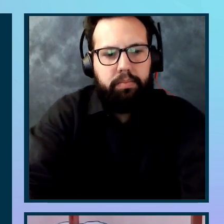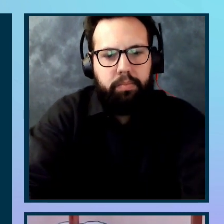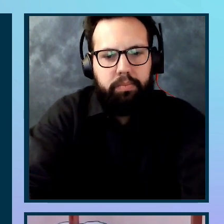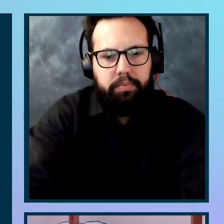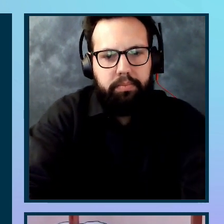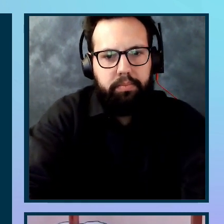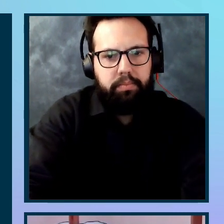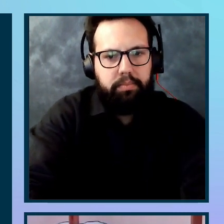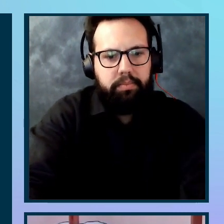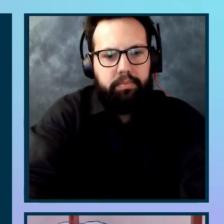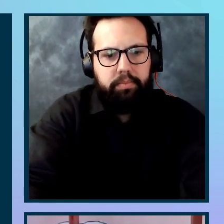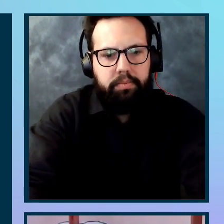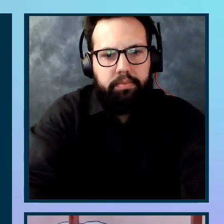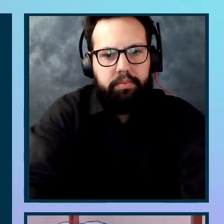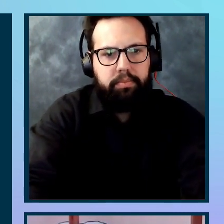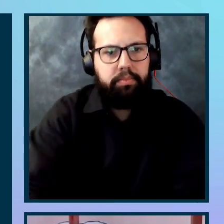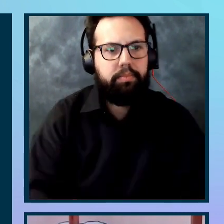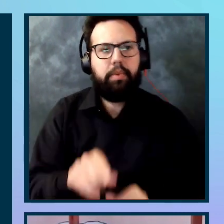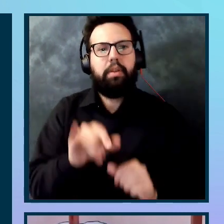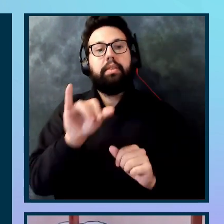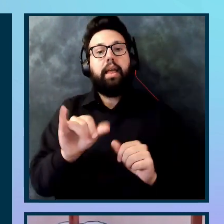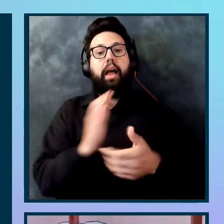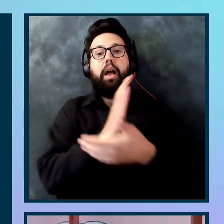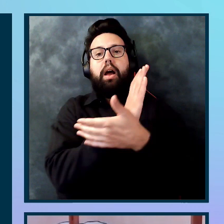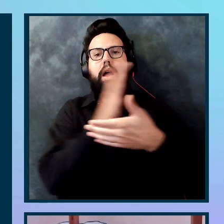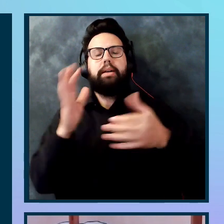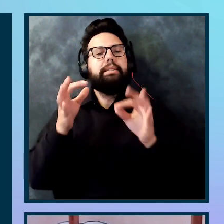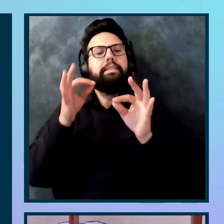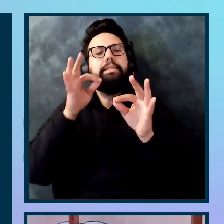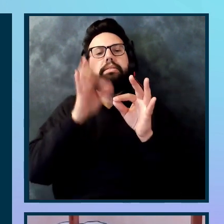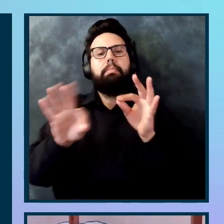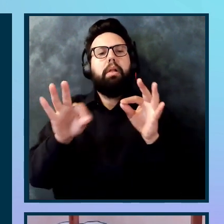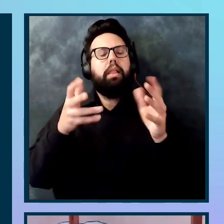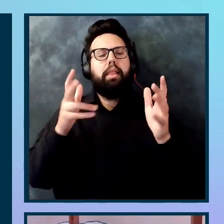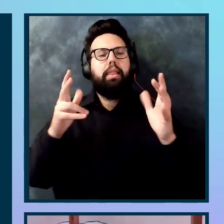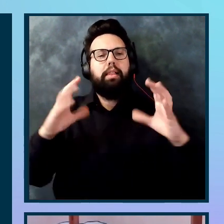very simplified overview of their process. First, they'd get a plan together,